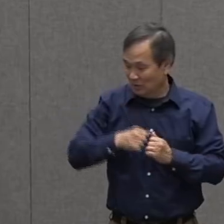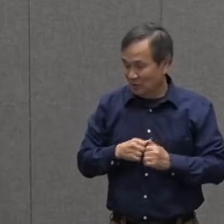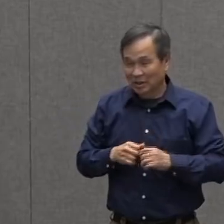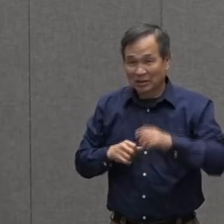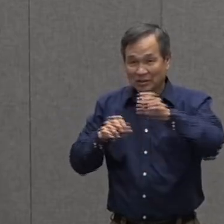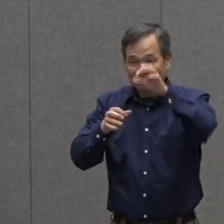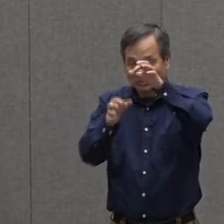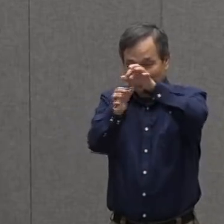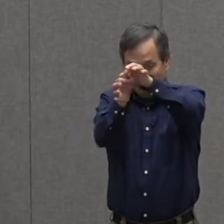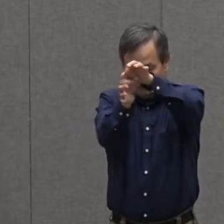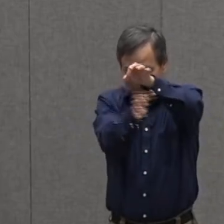and this arrow?